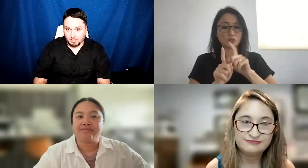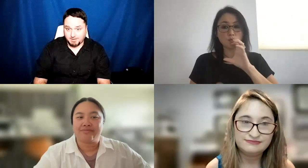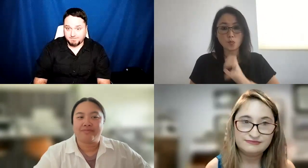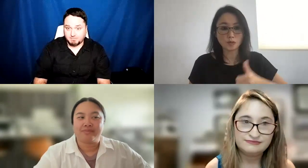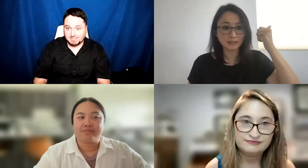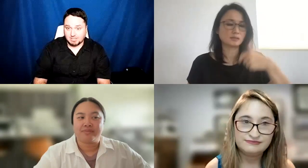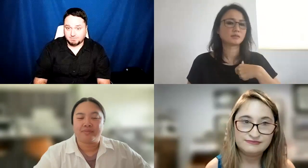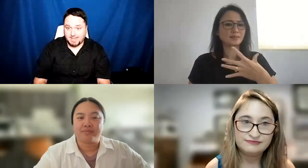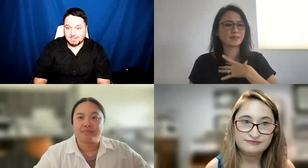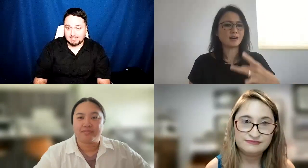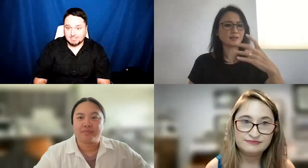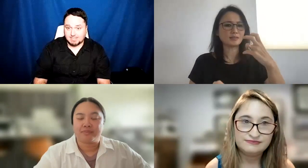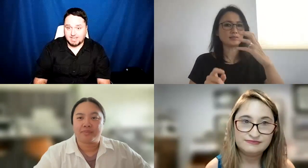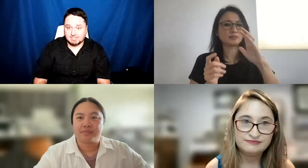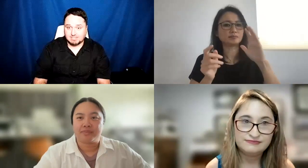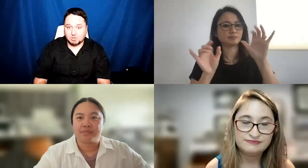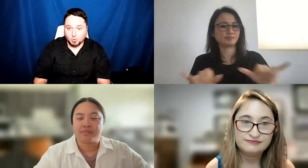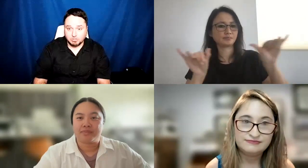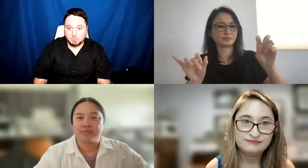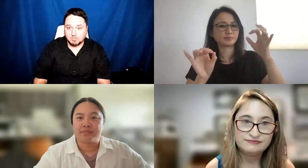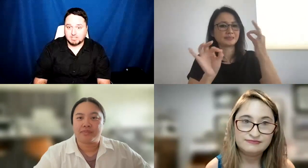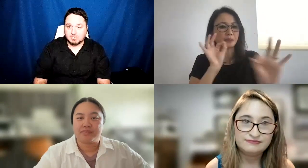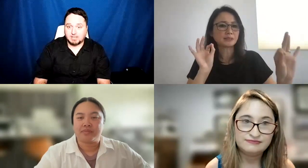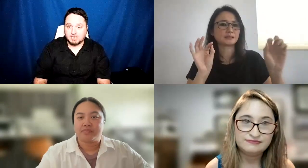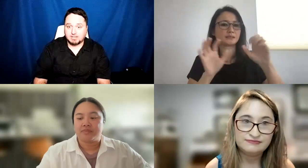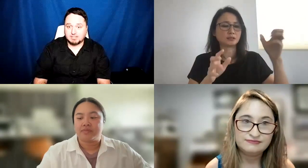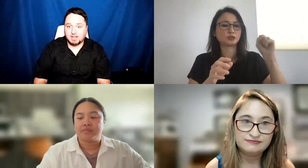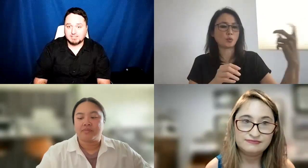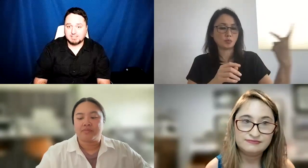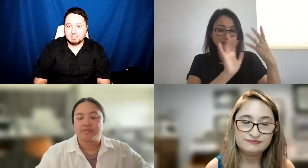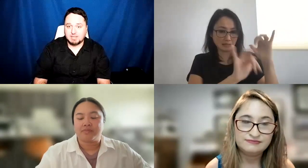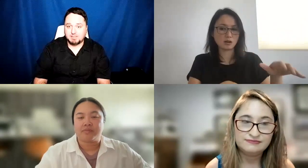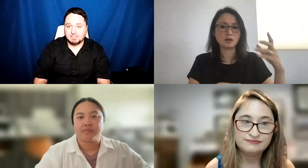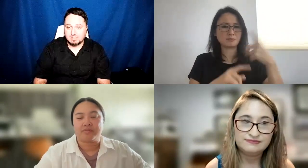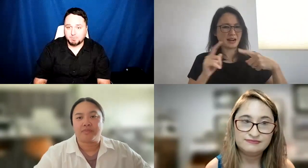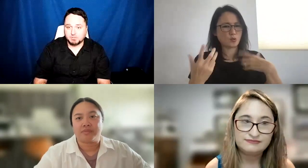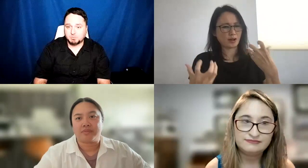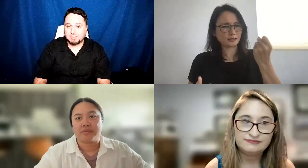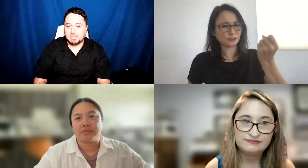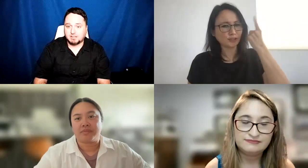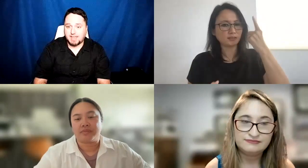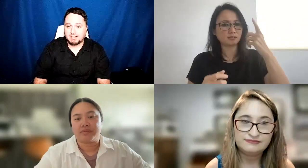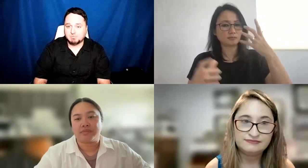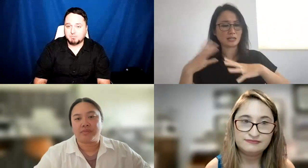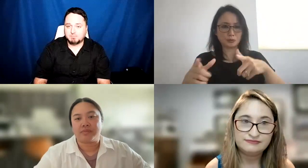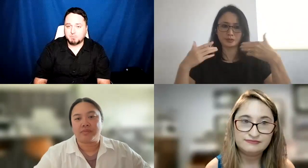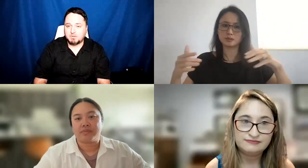So I found myself as an older person, you know, I see keeping things simple, so we decided on that.